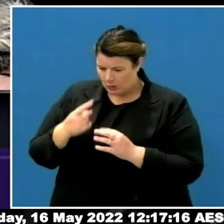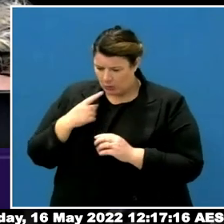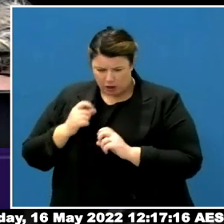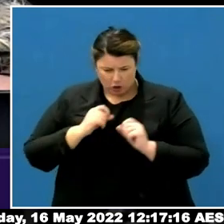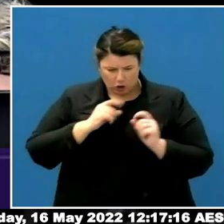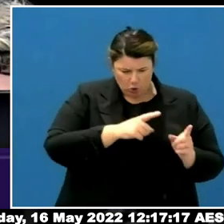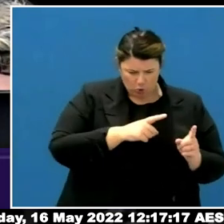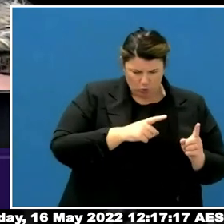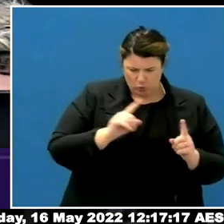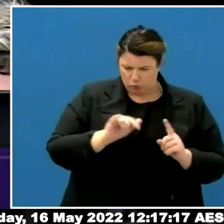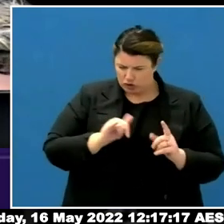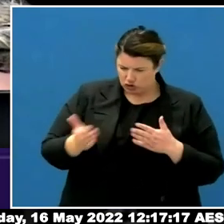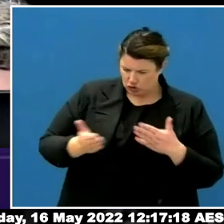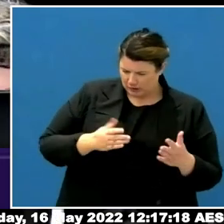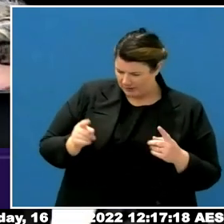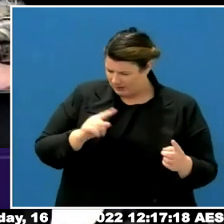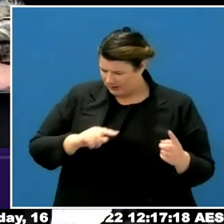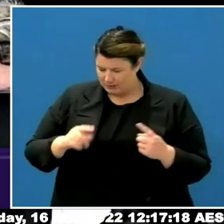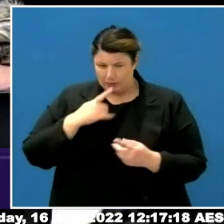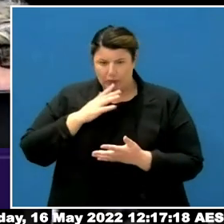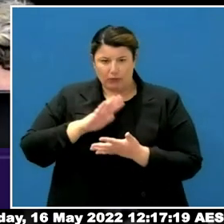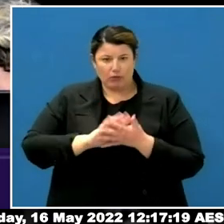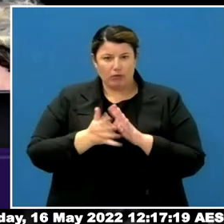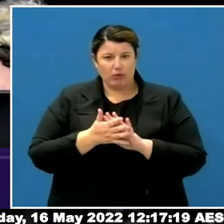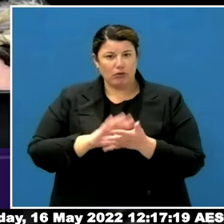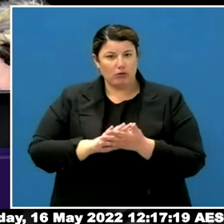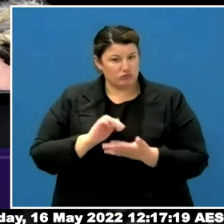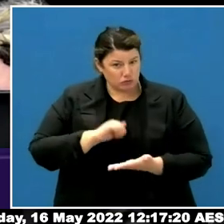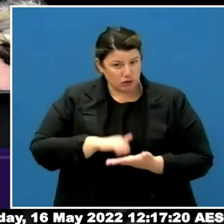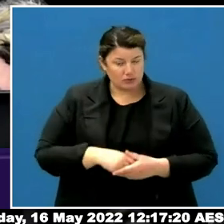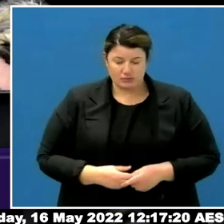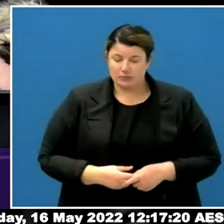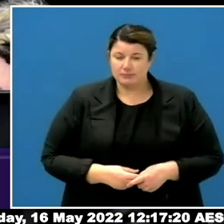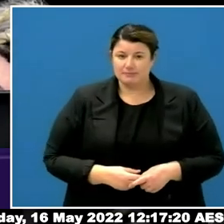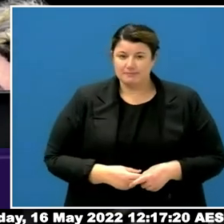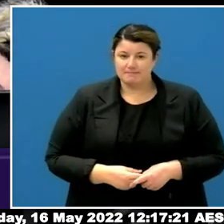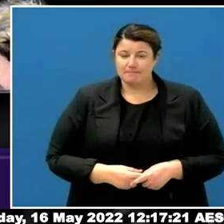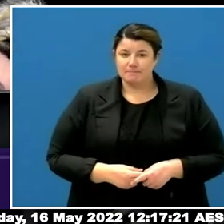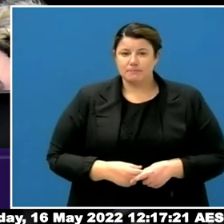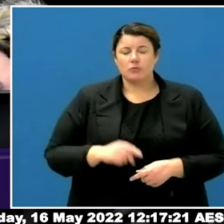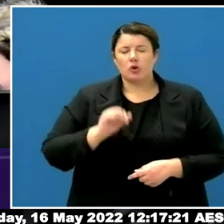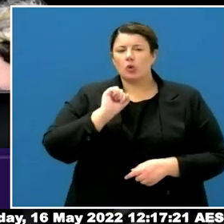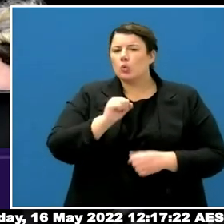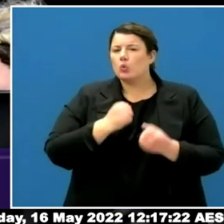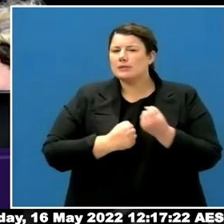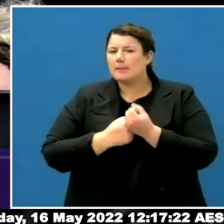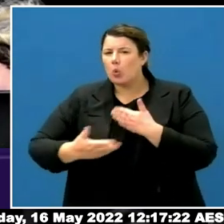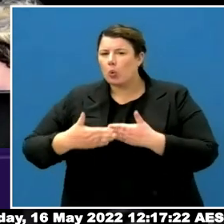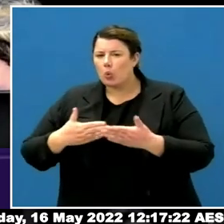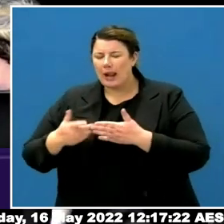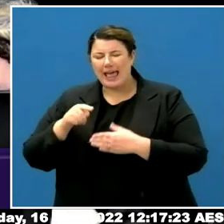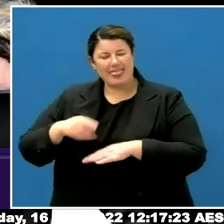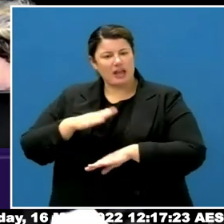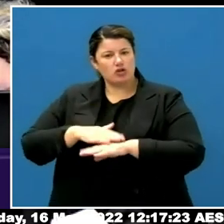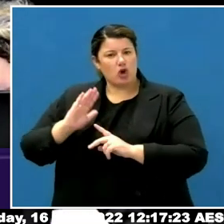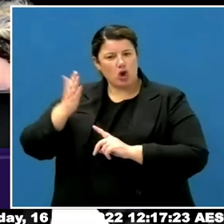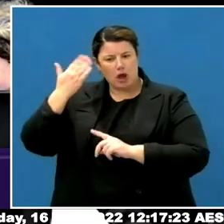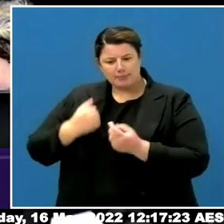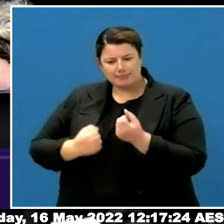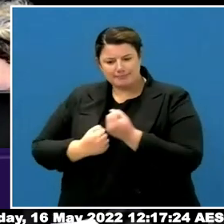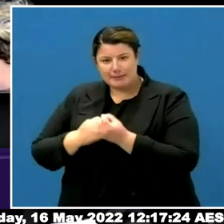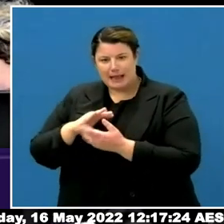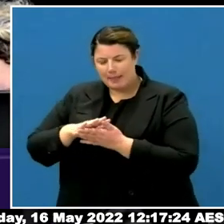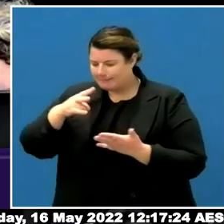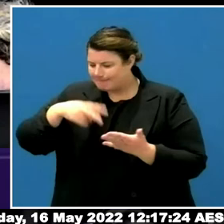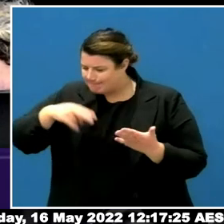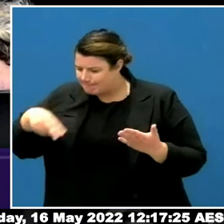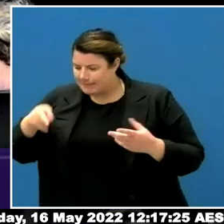And Gilgai, certainly in 2018 and 2019, were assisting you with Afford and